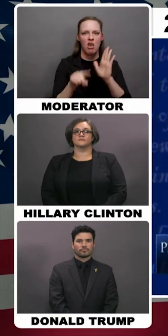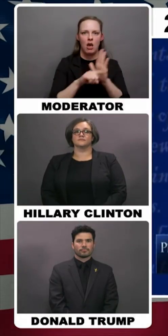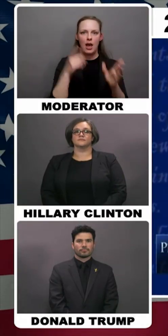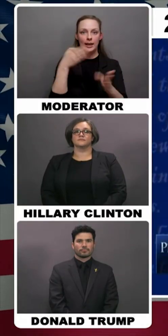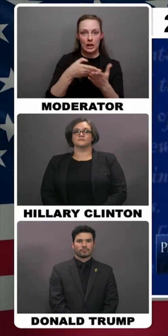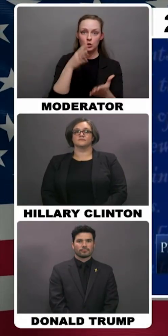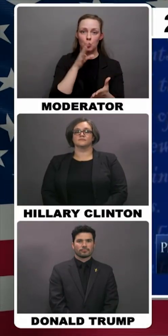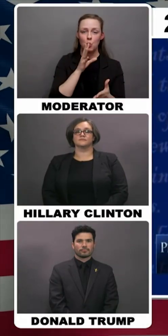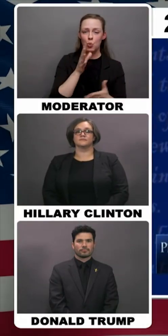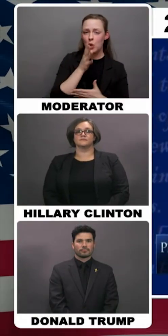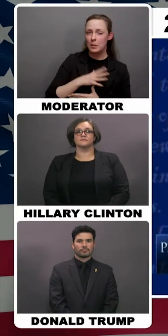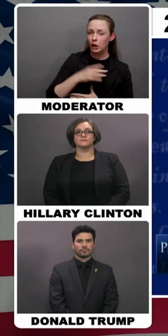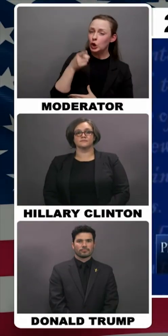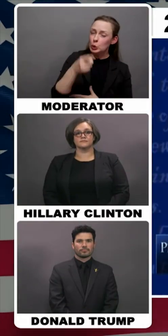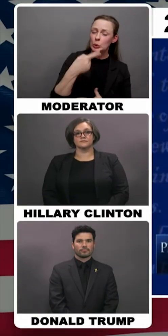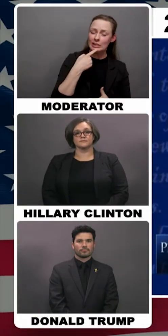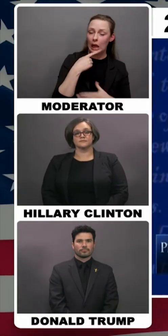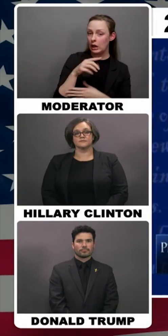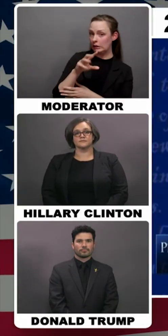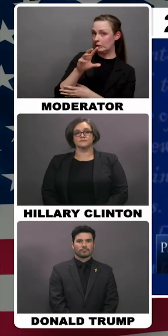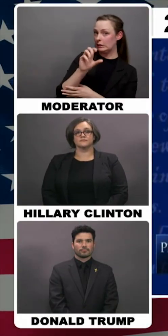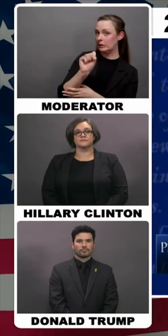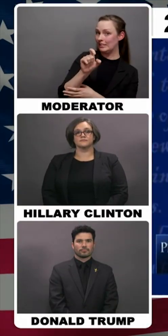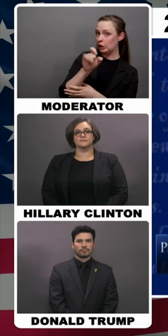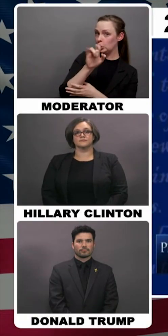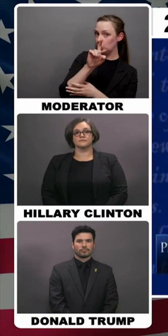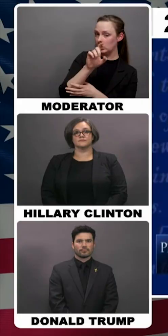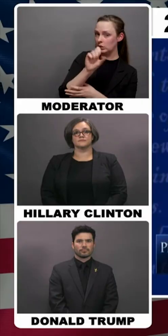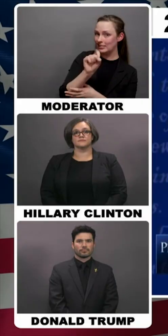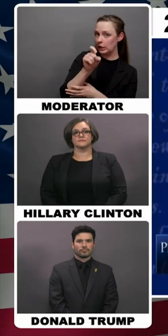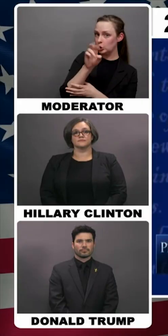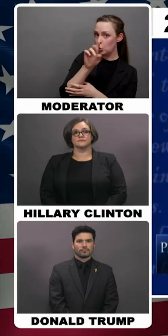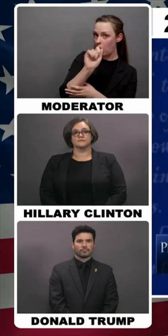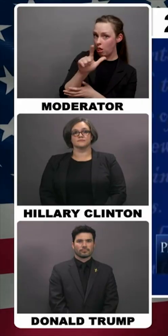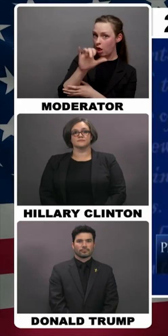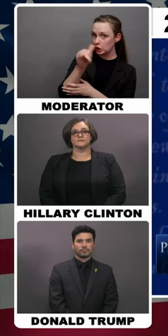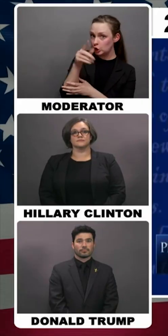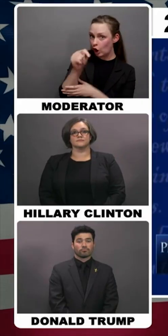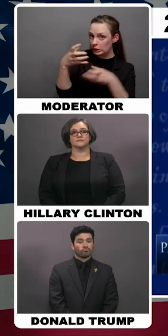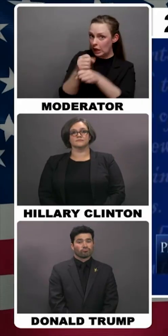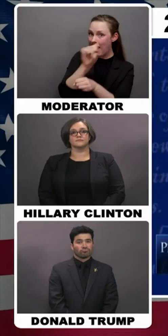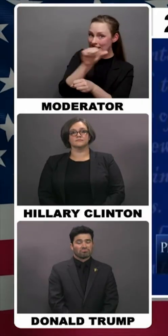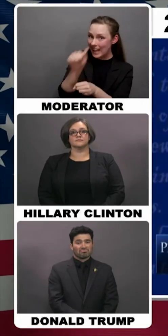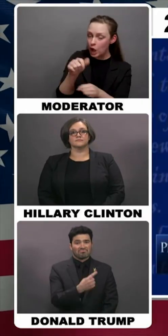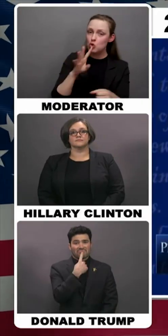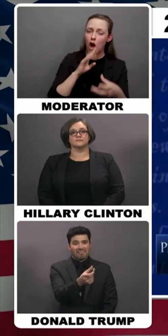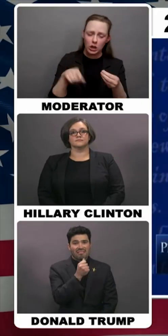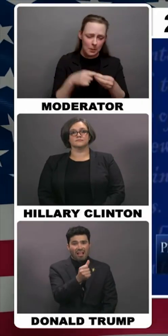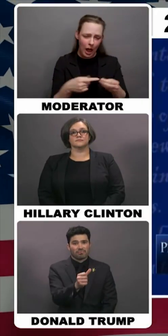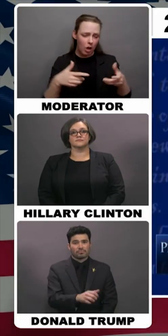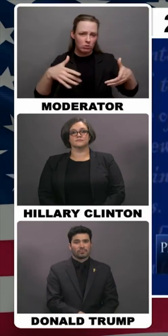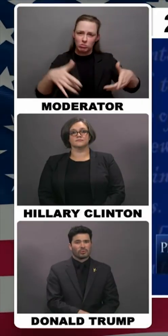You bragged that you have sexually assaulted women. Do you understand that? No, I didn't say that at all. I don't think you understood what was said.